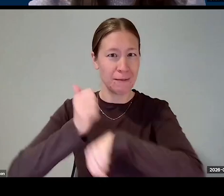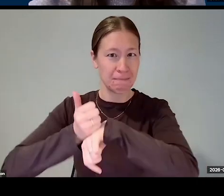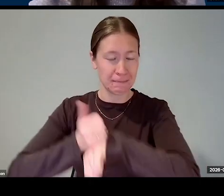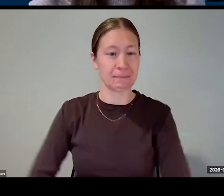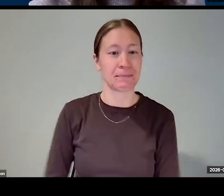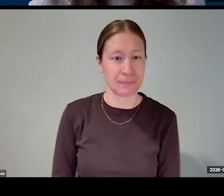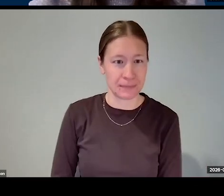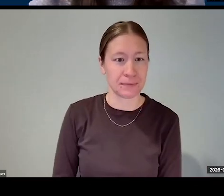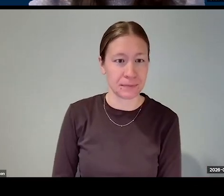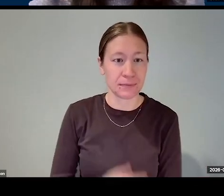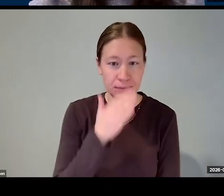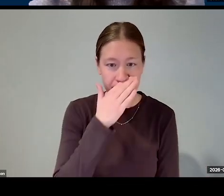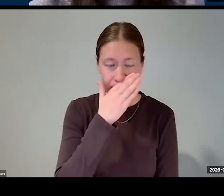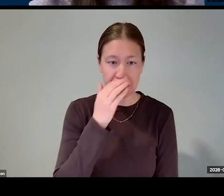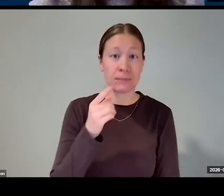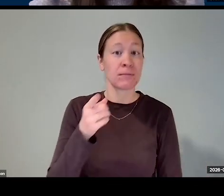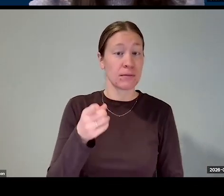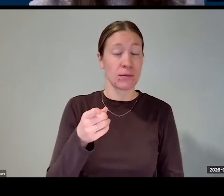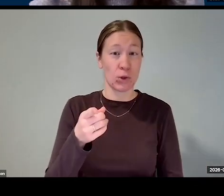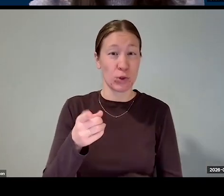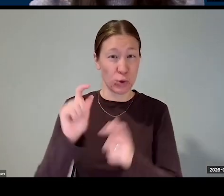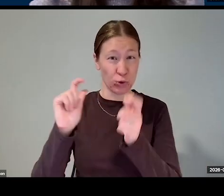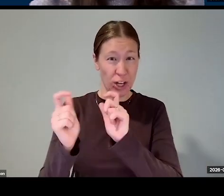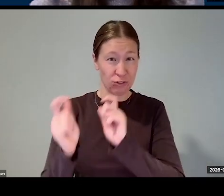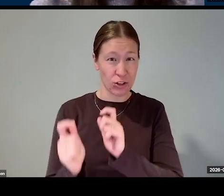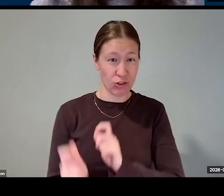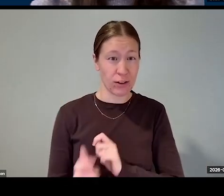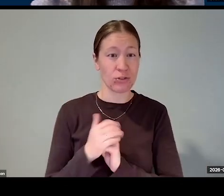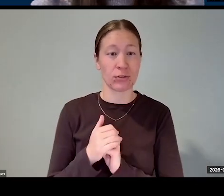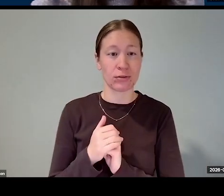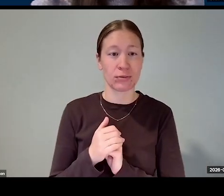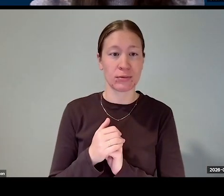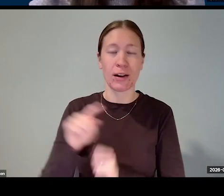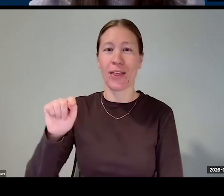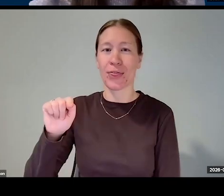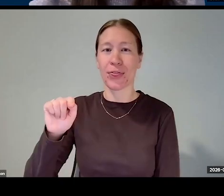If you make changes to this slide at the very top called theme,